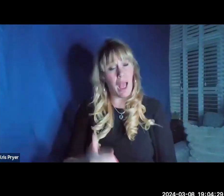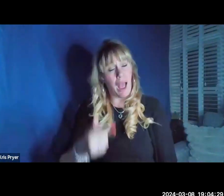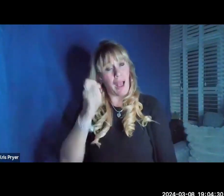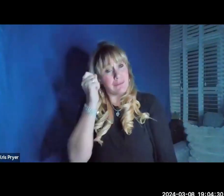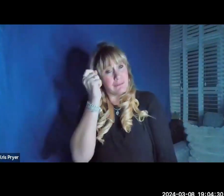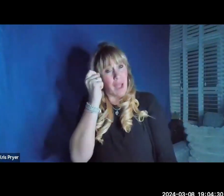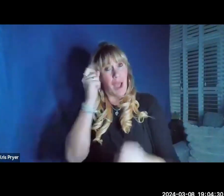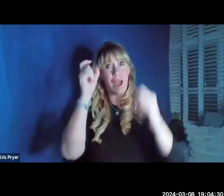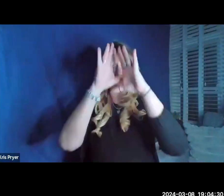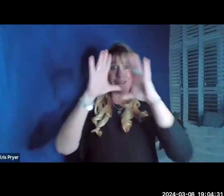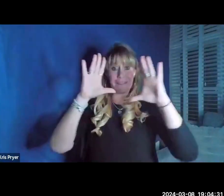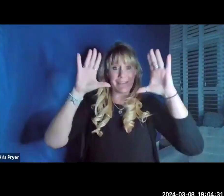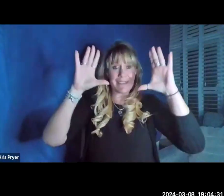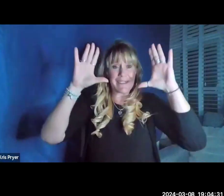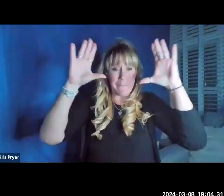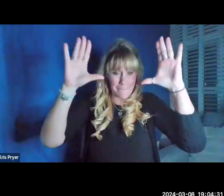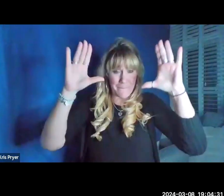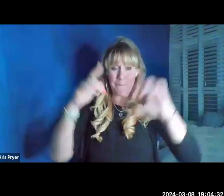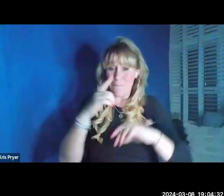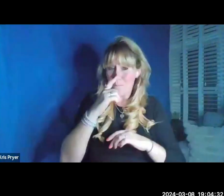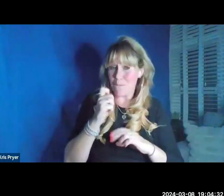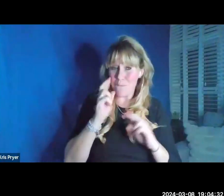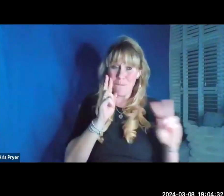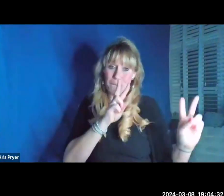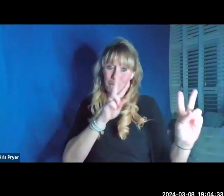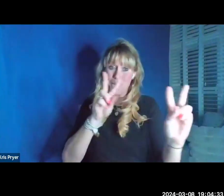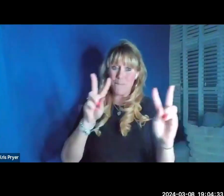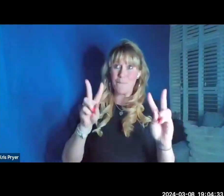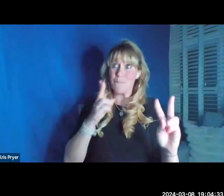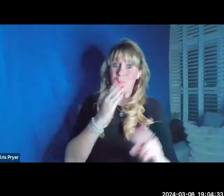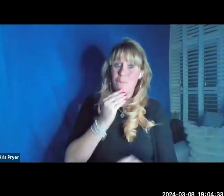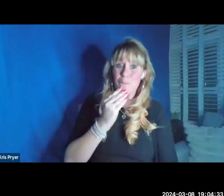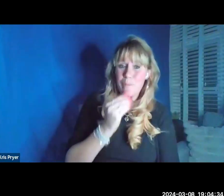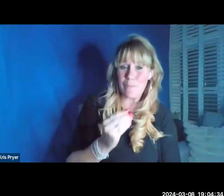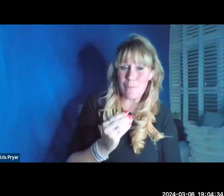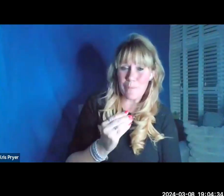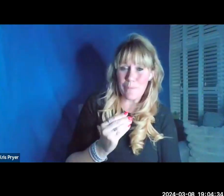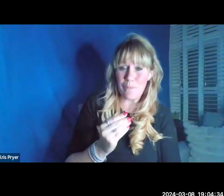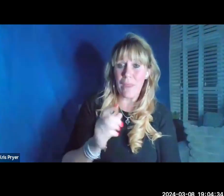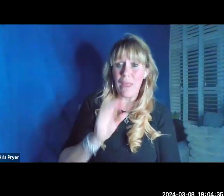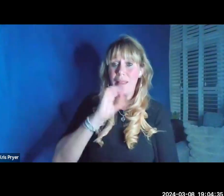from our people fighting on the fringe,